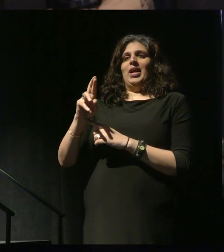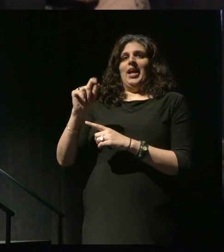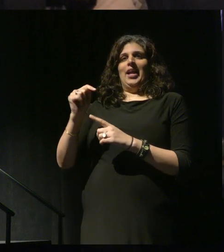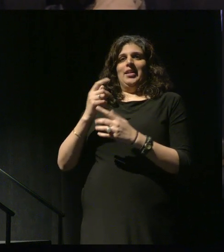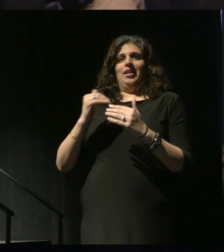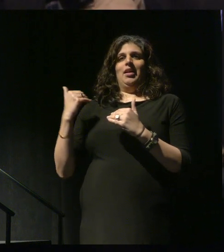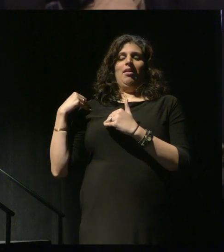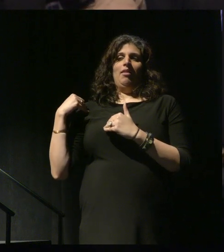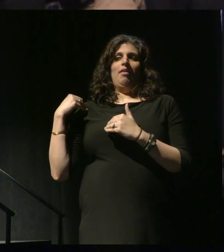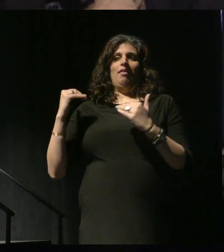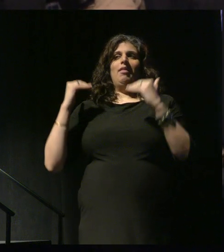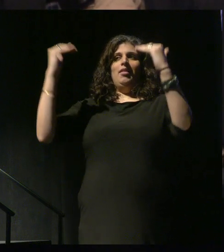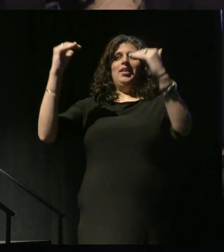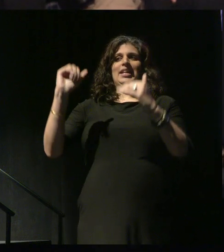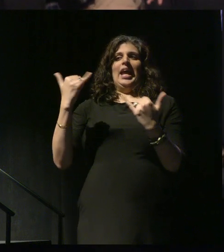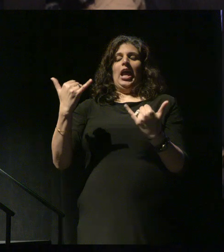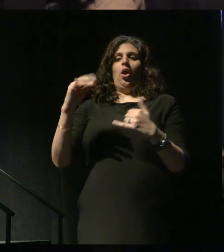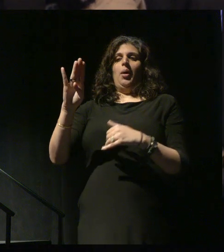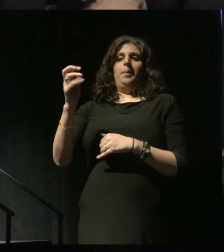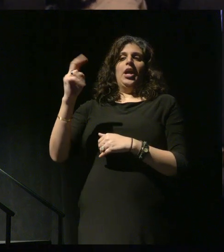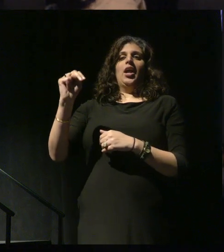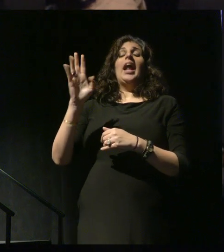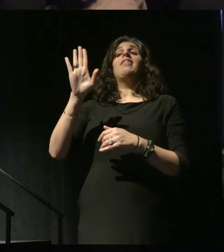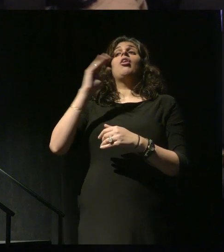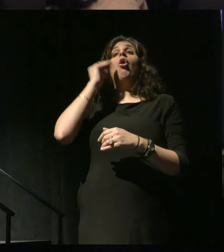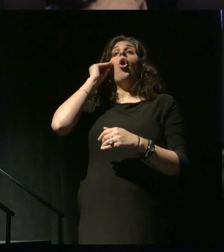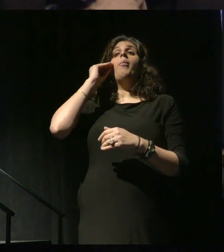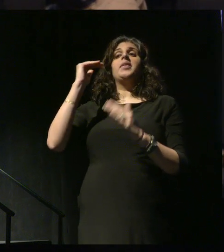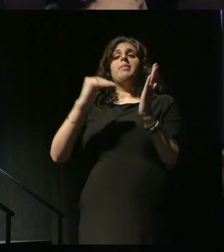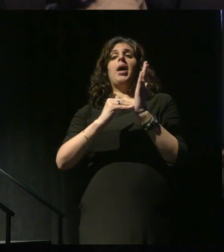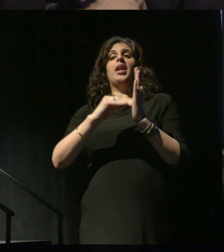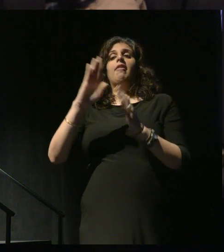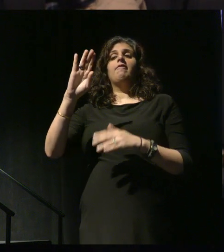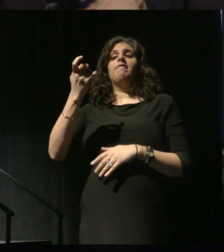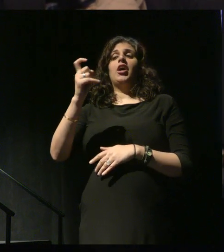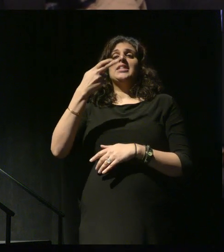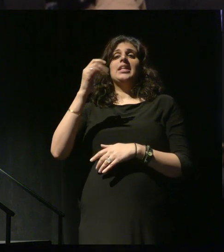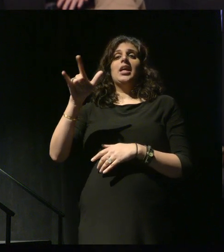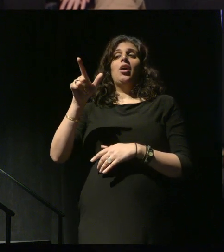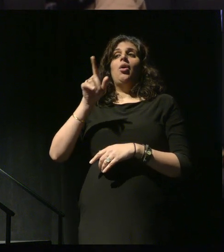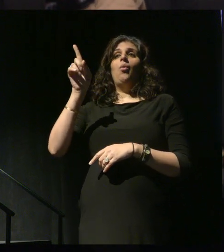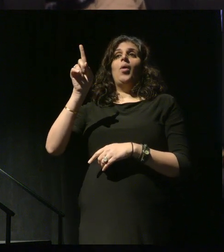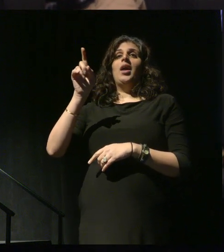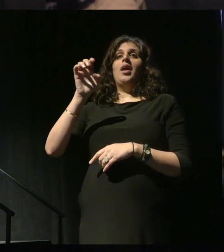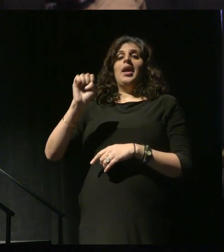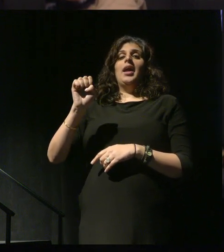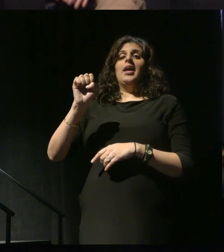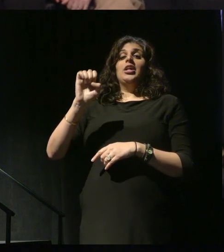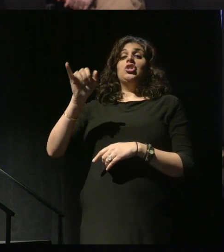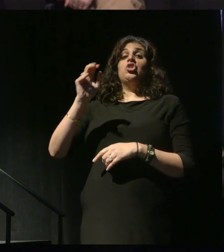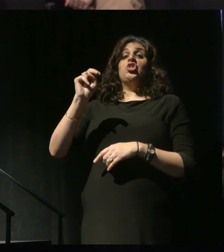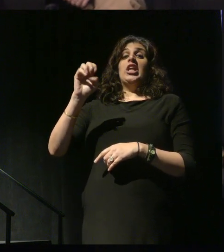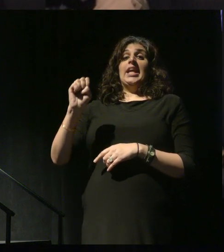is at the bottom of Box Hill, where Jane Austen's, Emma was set.